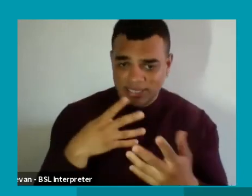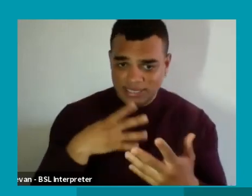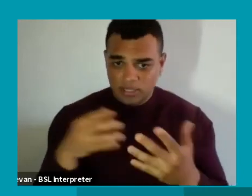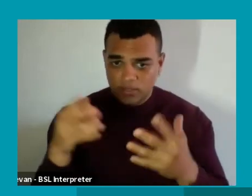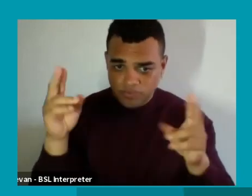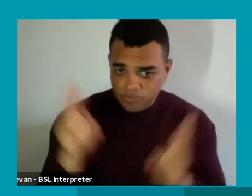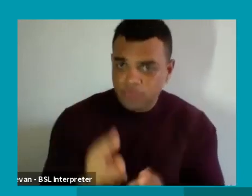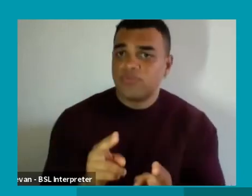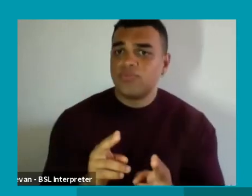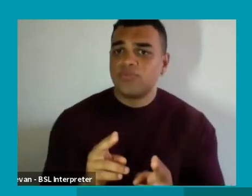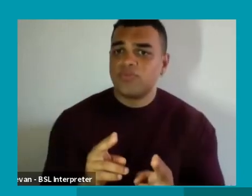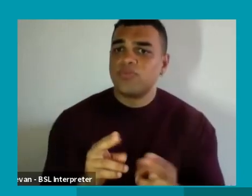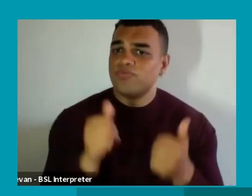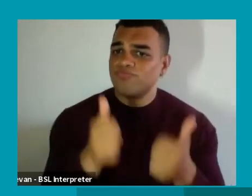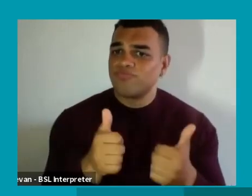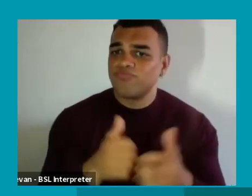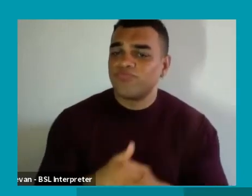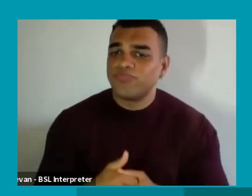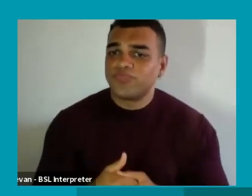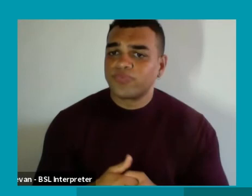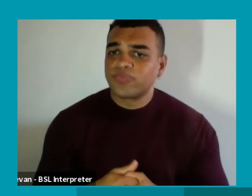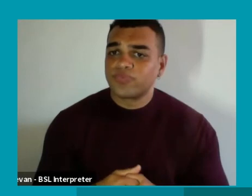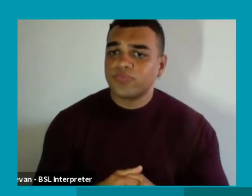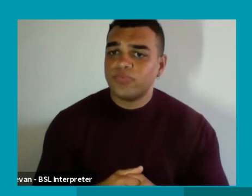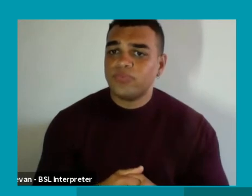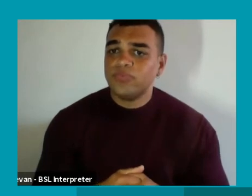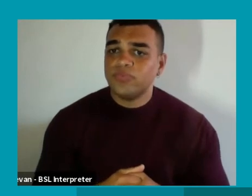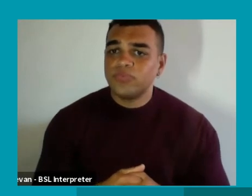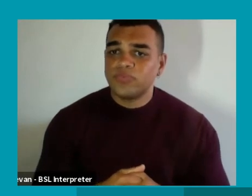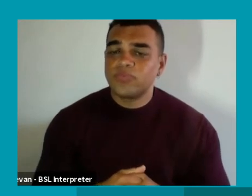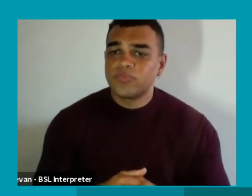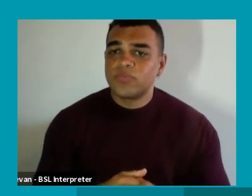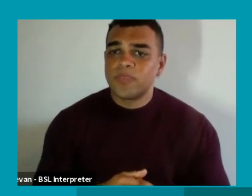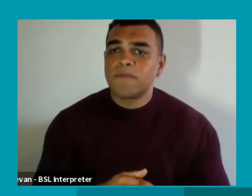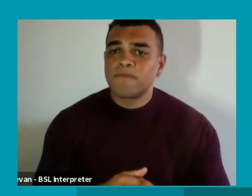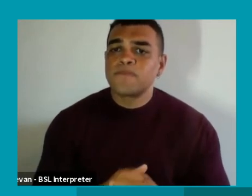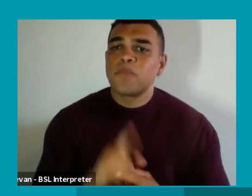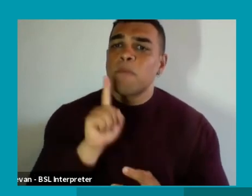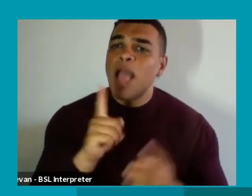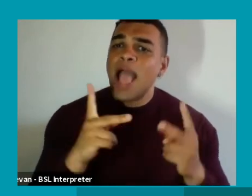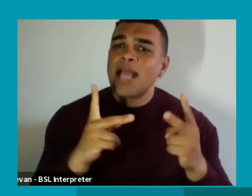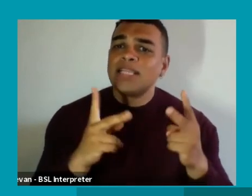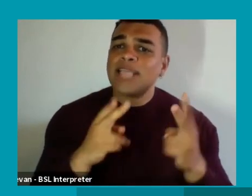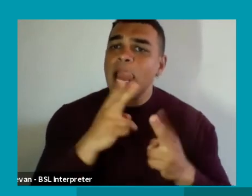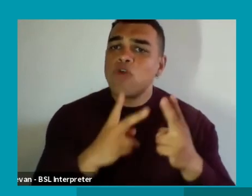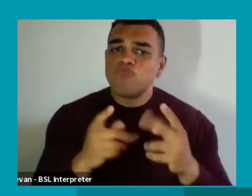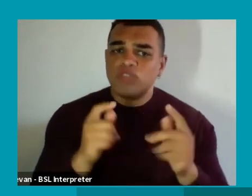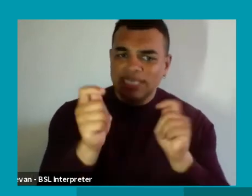relates to Applicant tracking systems. But the tailoring becomes so much more important because a human doesn't look at it straight away. The trick with ATS systems,